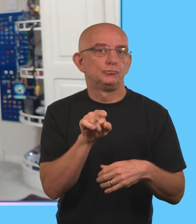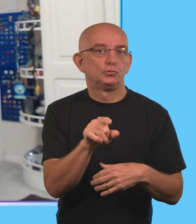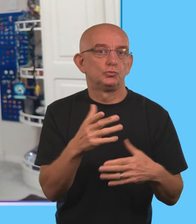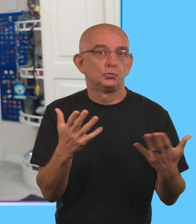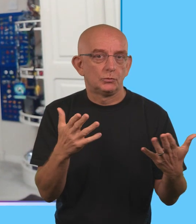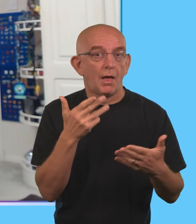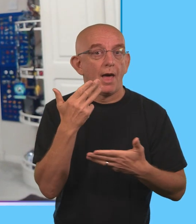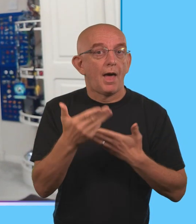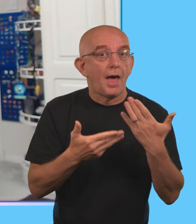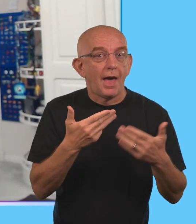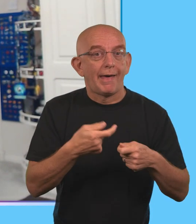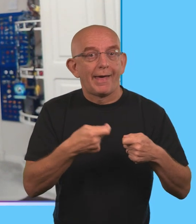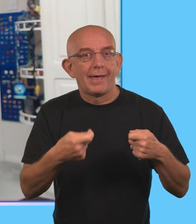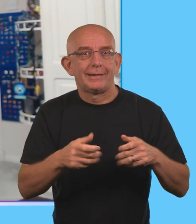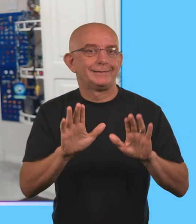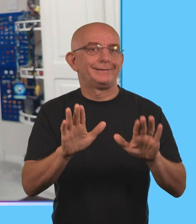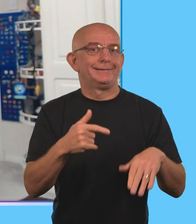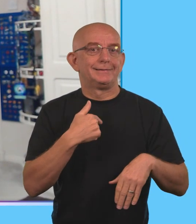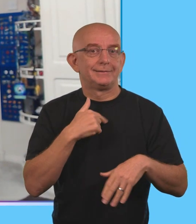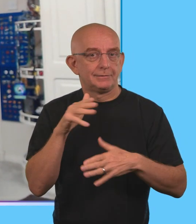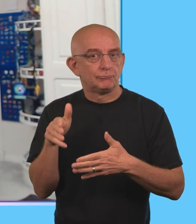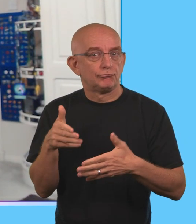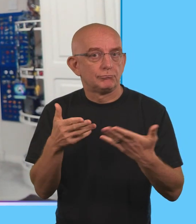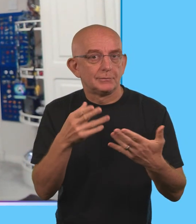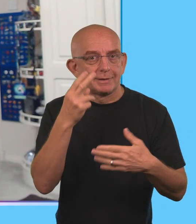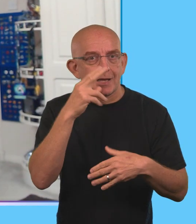But without further ado, I haven't even told you the name of the game yet, so I'm going